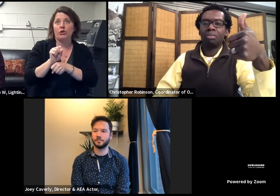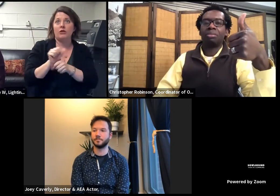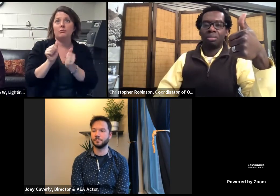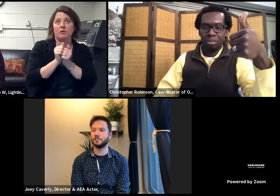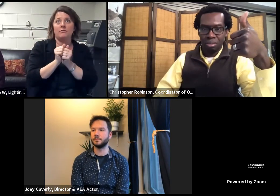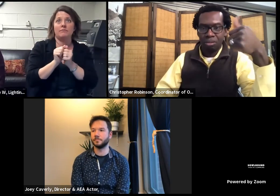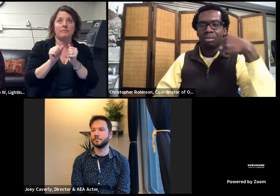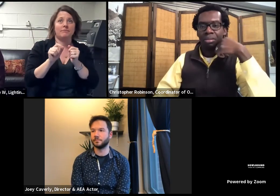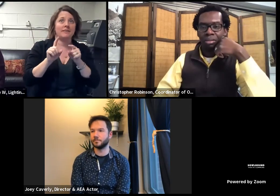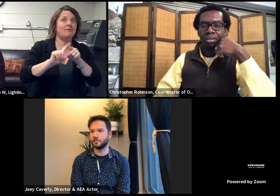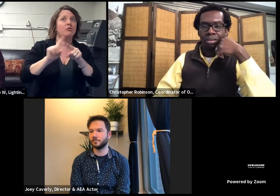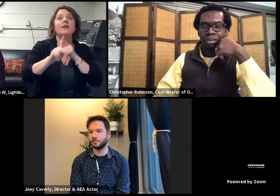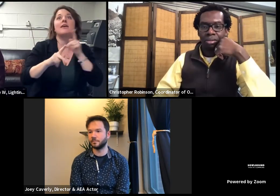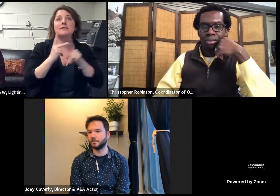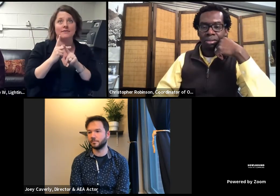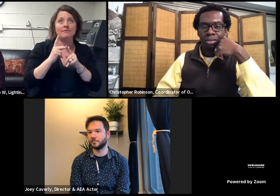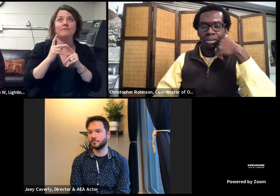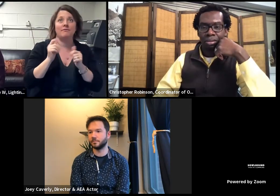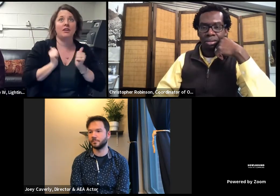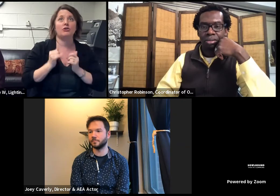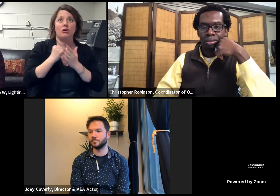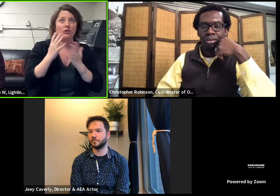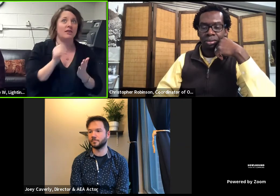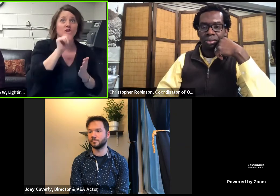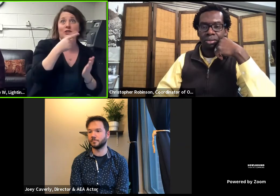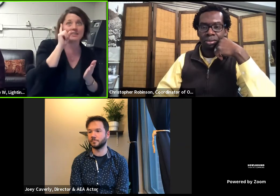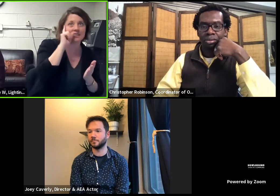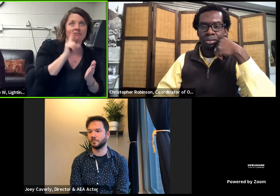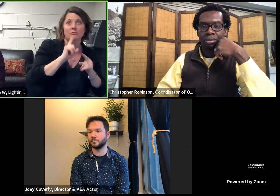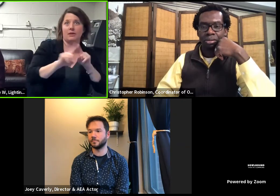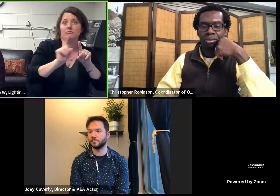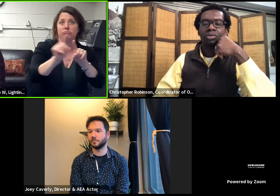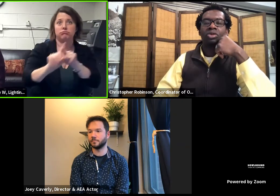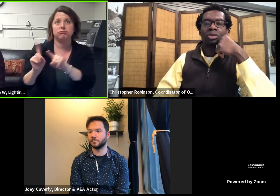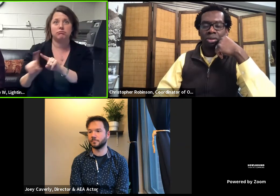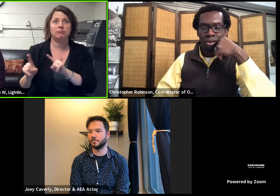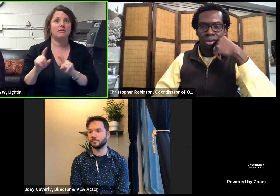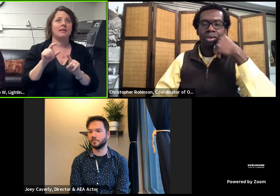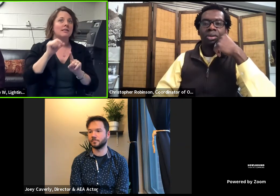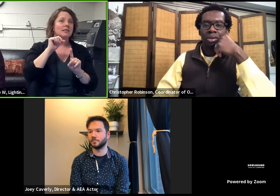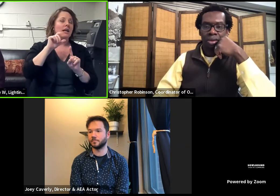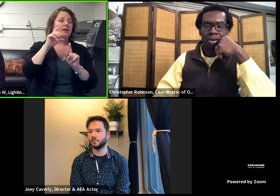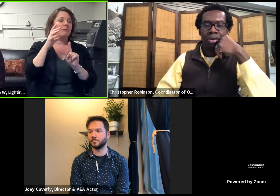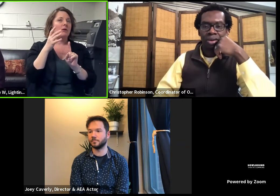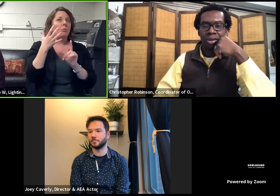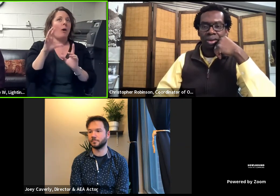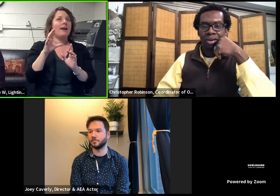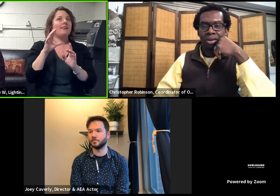in terms of working with different kinds of artists, not just deaf, but everyone's differences.